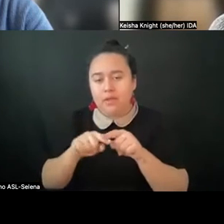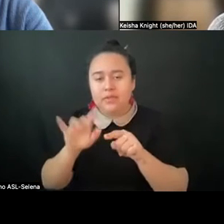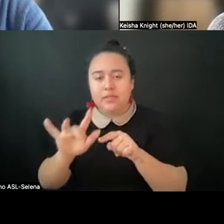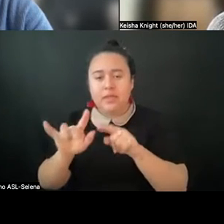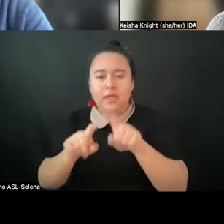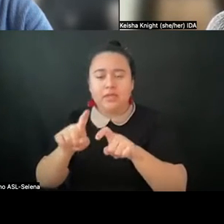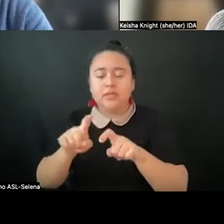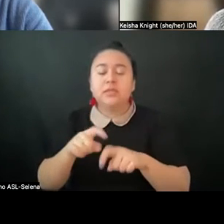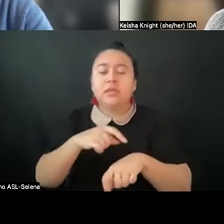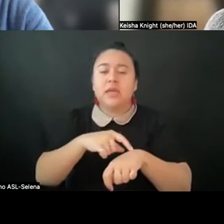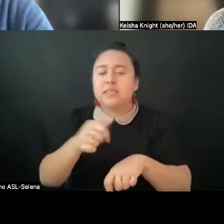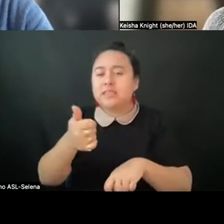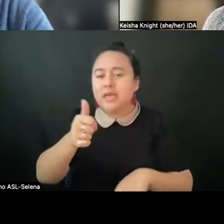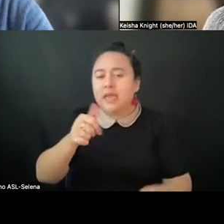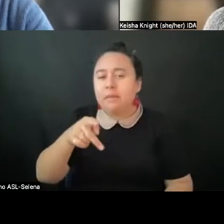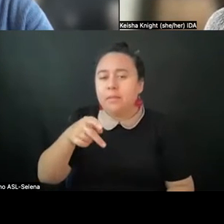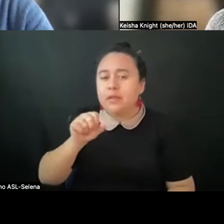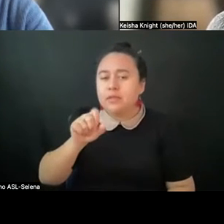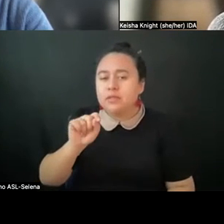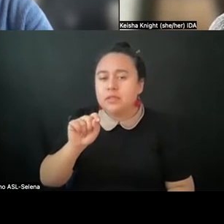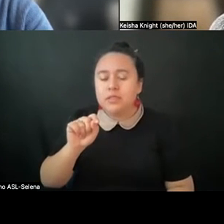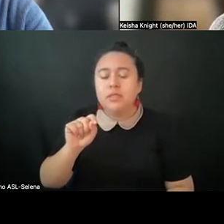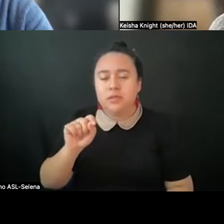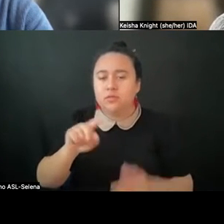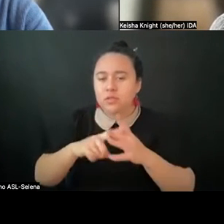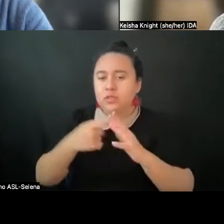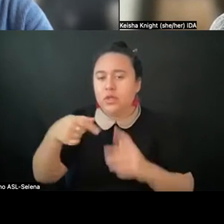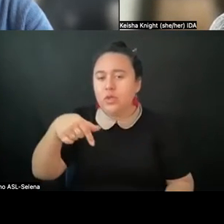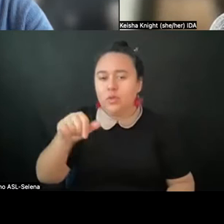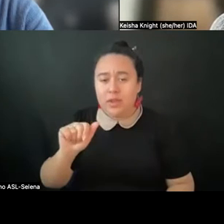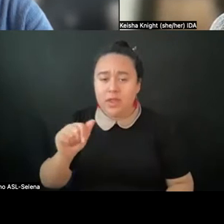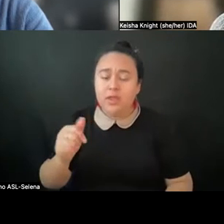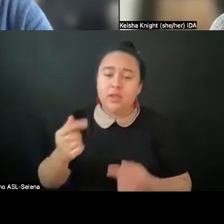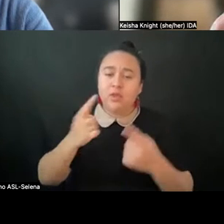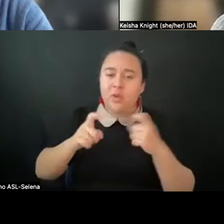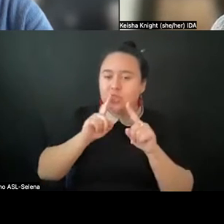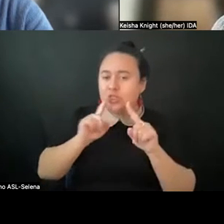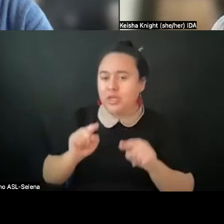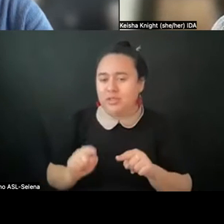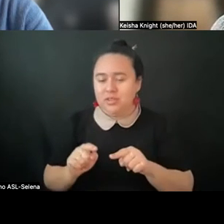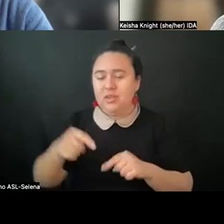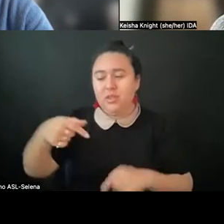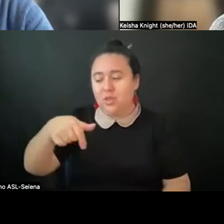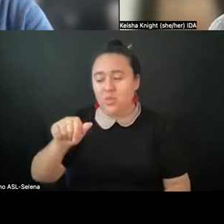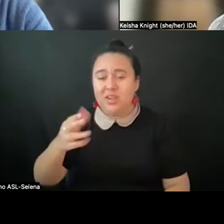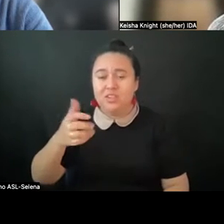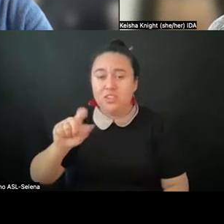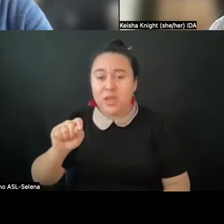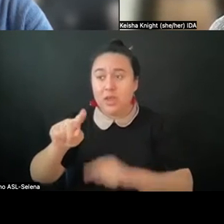Pacific, we will begin a general Q&A. We will go through the list of questions in the Q&A chat as well as any other questions that come up.